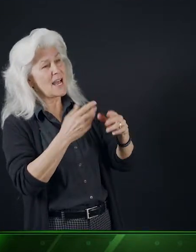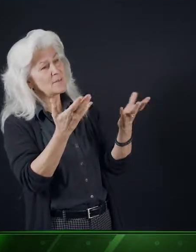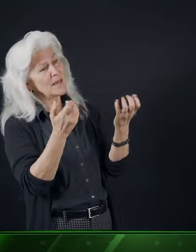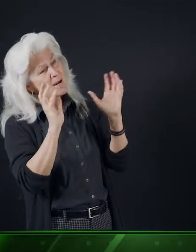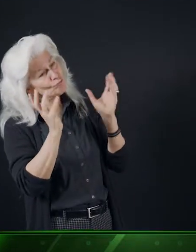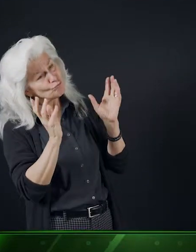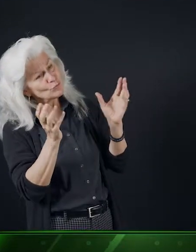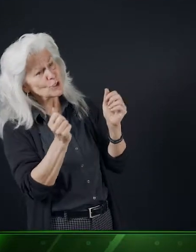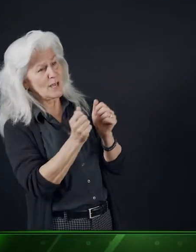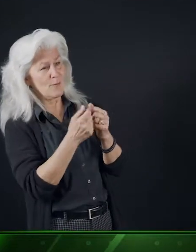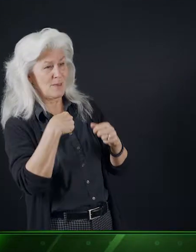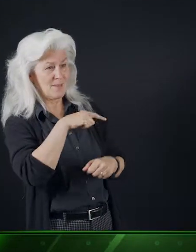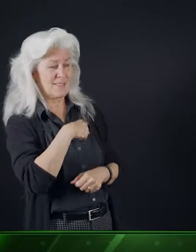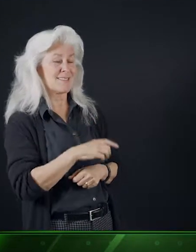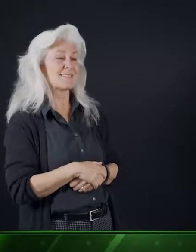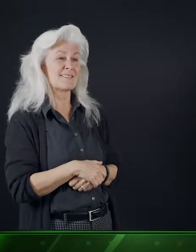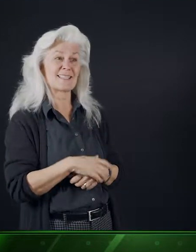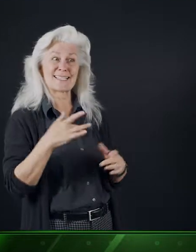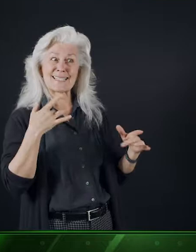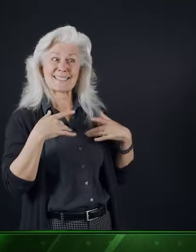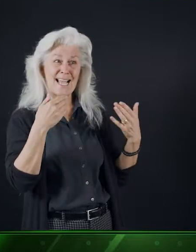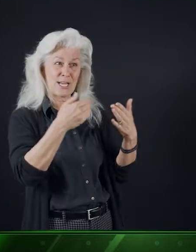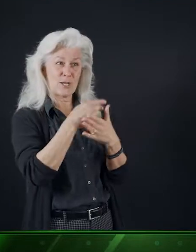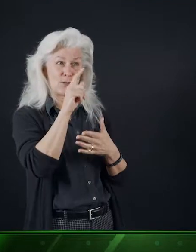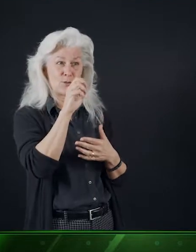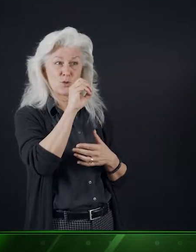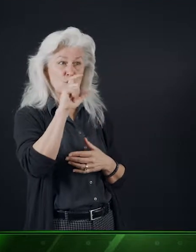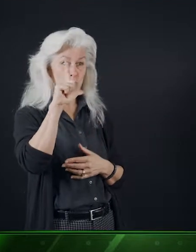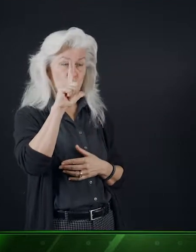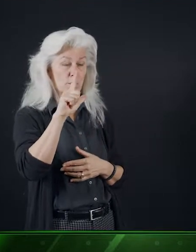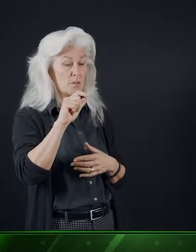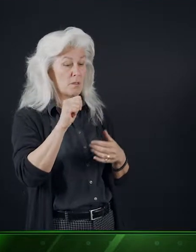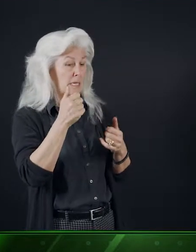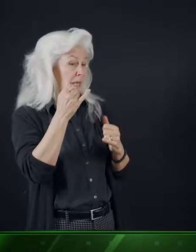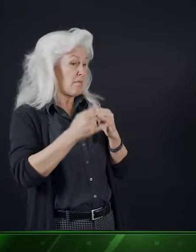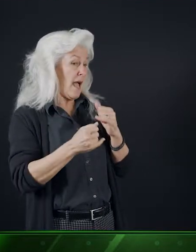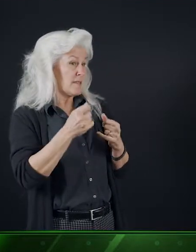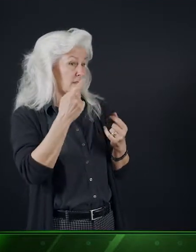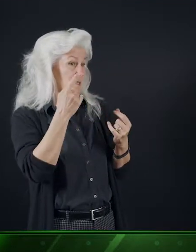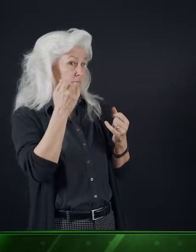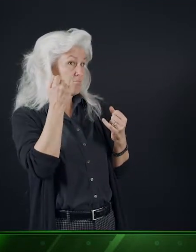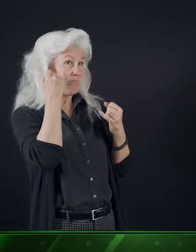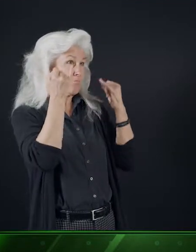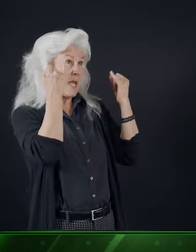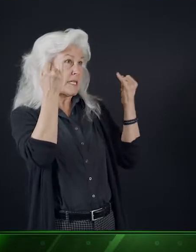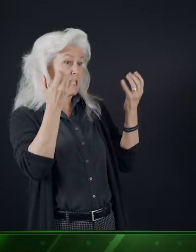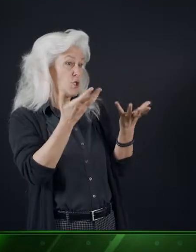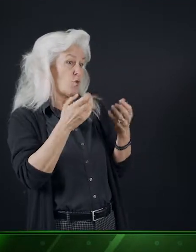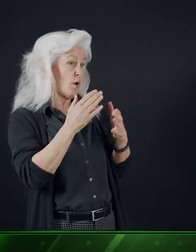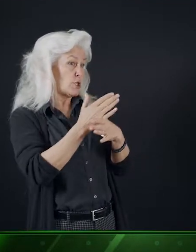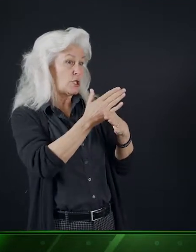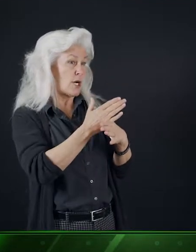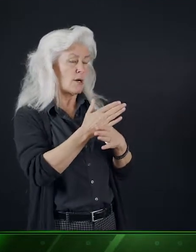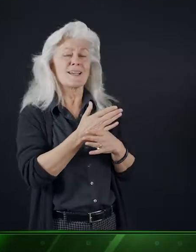Yeah. You know, just an ask to folks to go join the Xbox Accessibility Insiders League and try out this functionality.